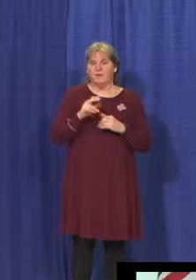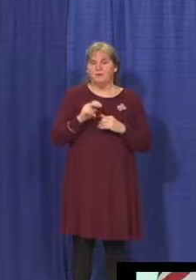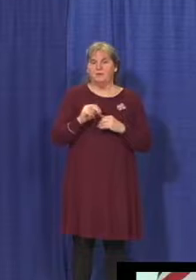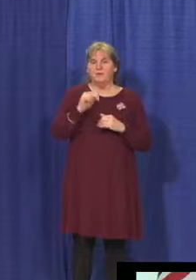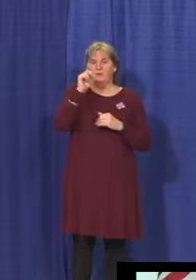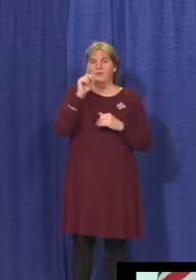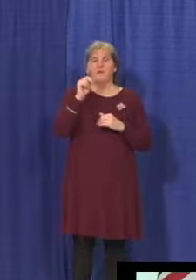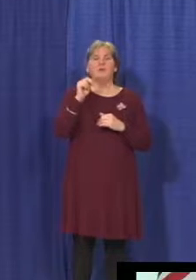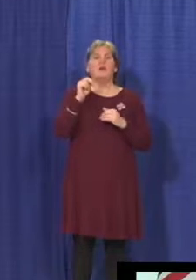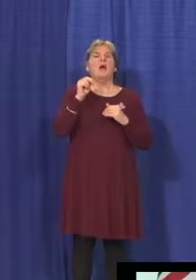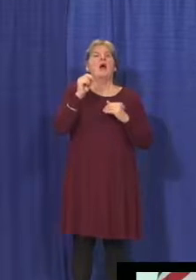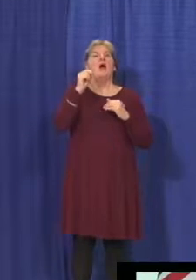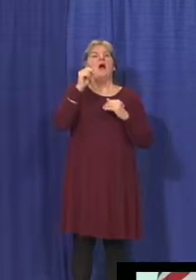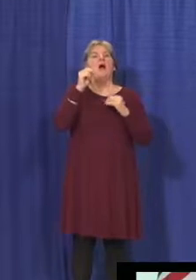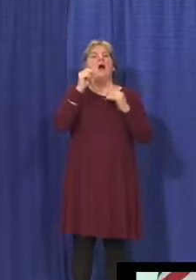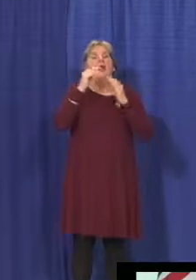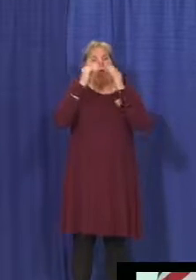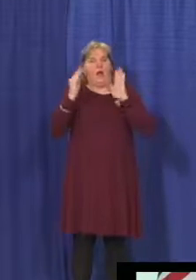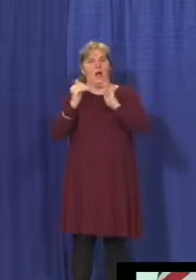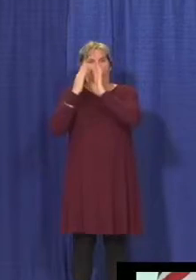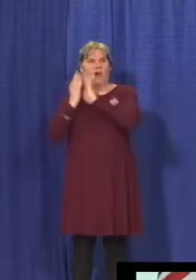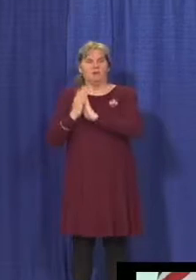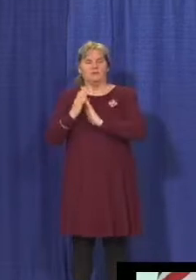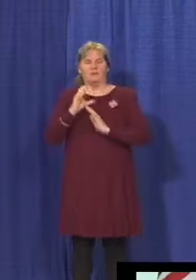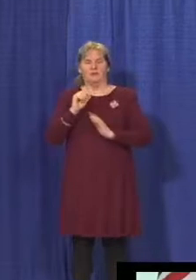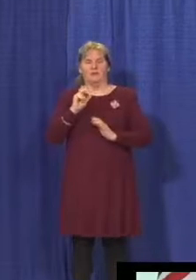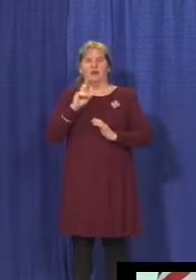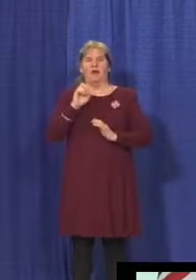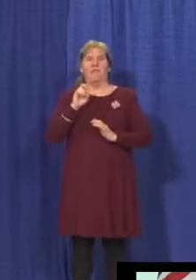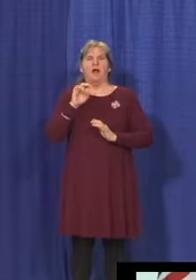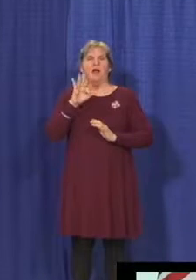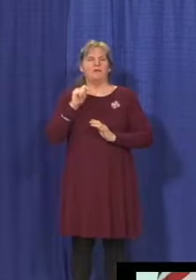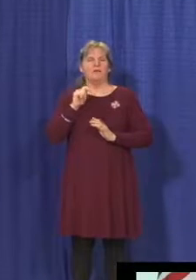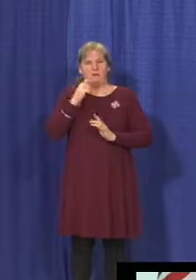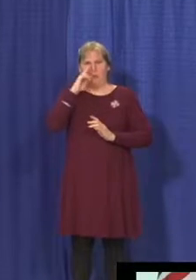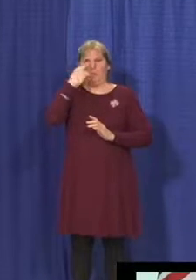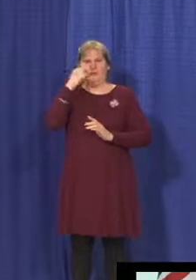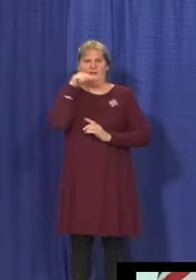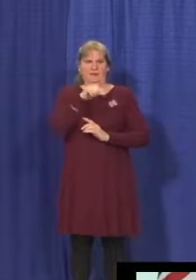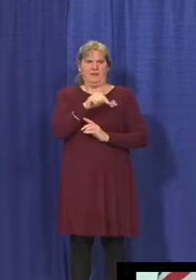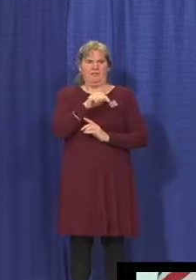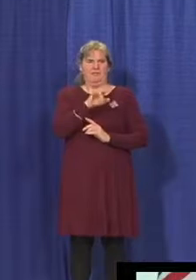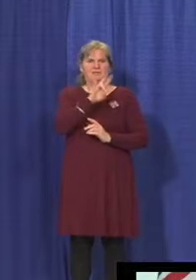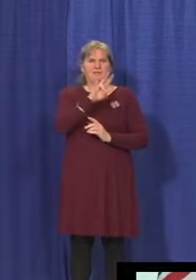information, the northern housing carve out is a INAC arrangement with our territory.